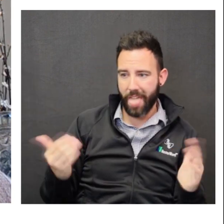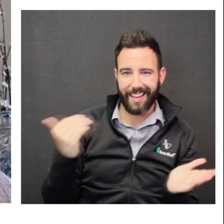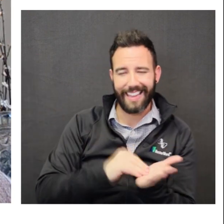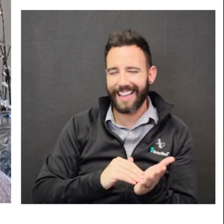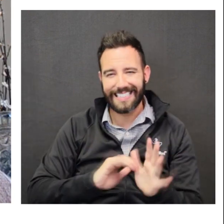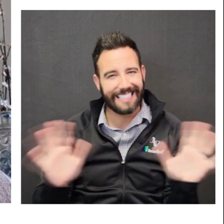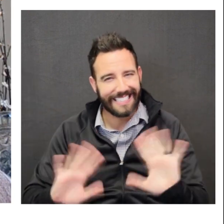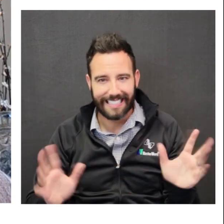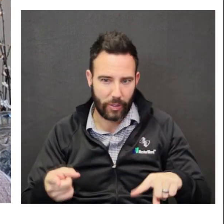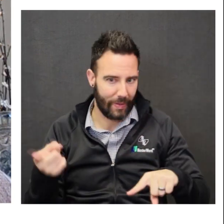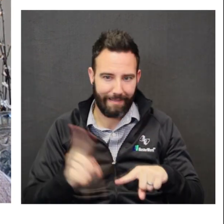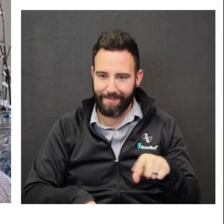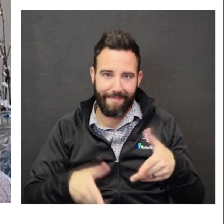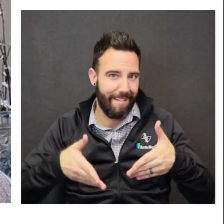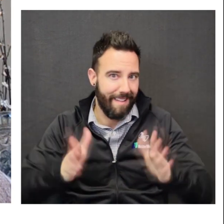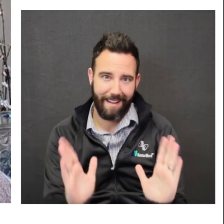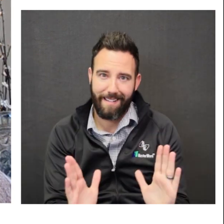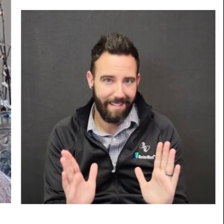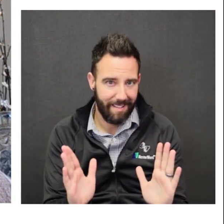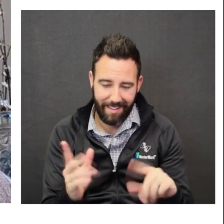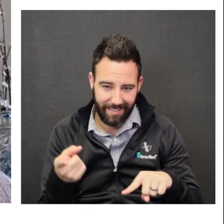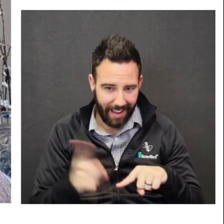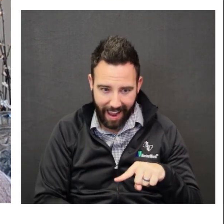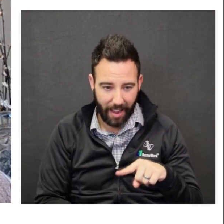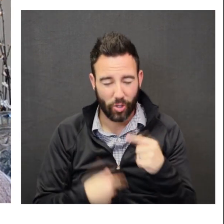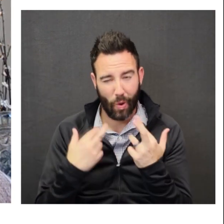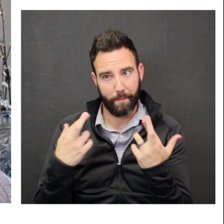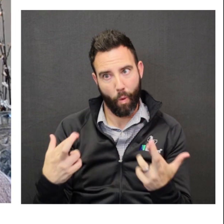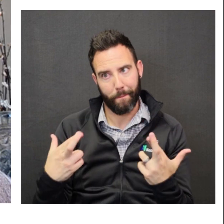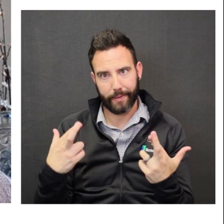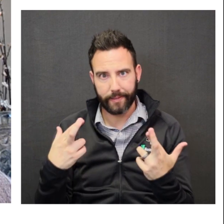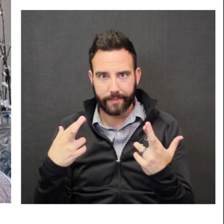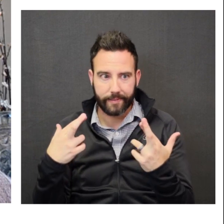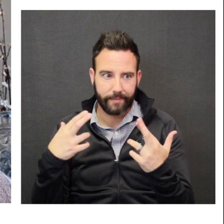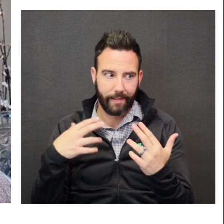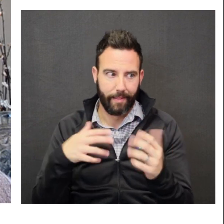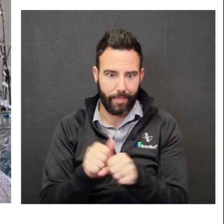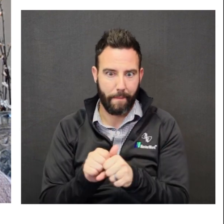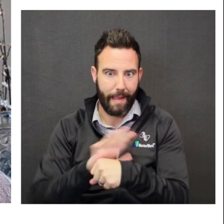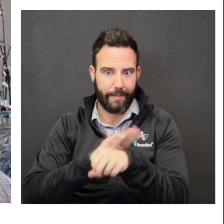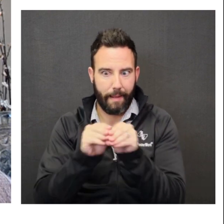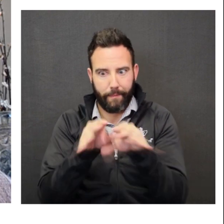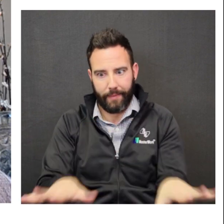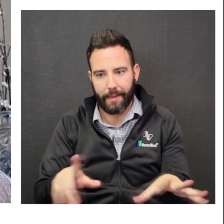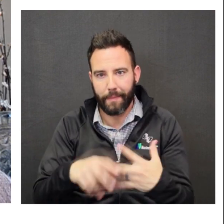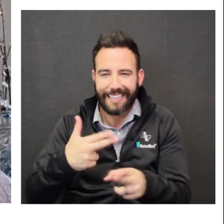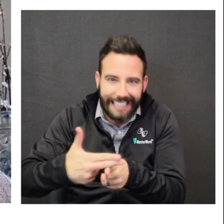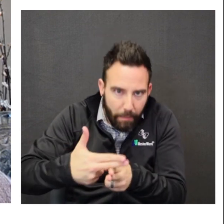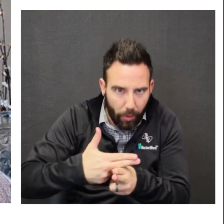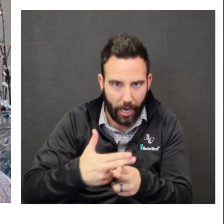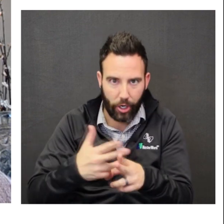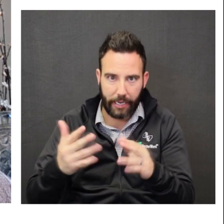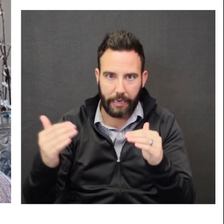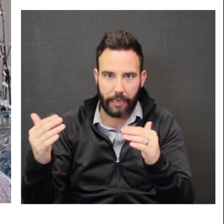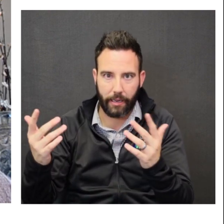And you know, I hope that the pandemic will be a temporary retraction and, and not a permanent one.